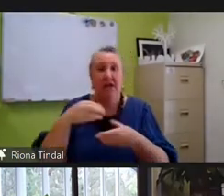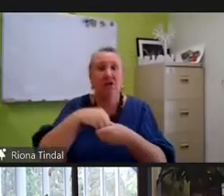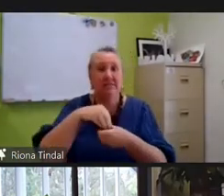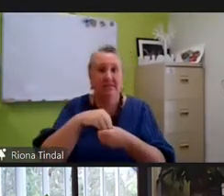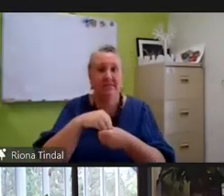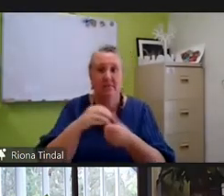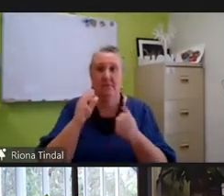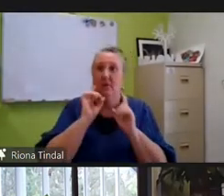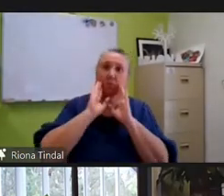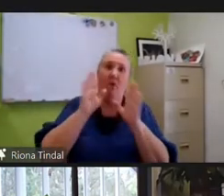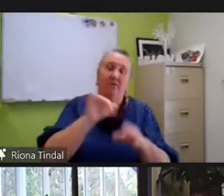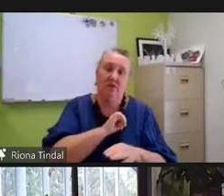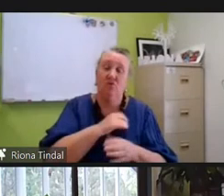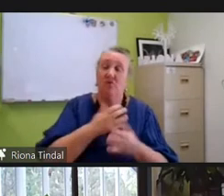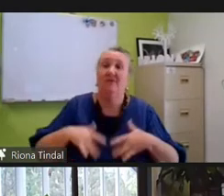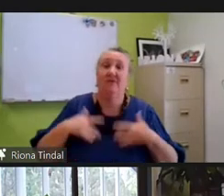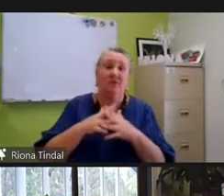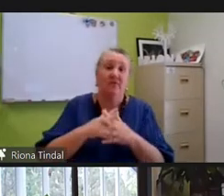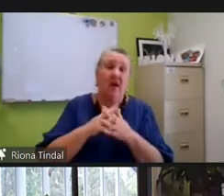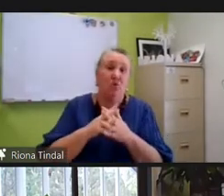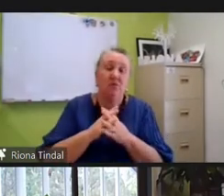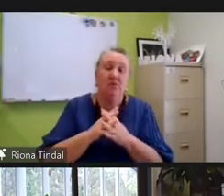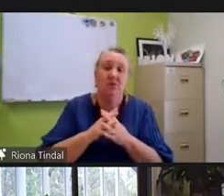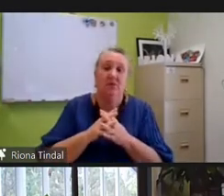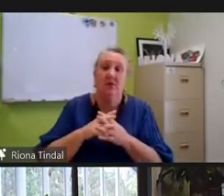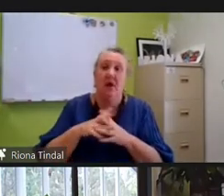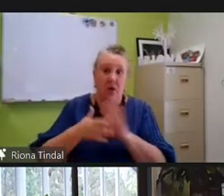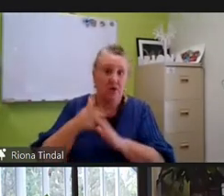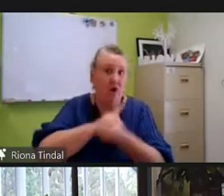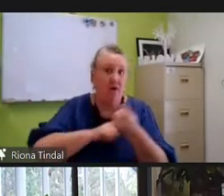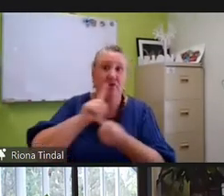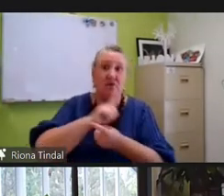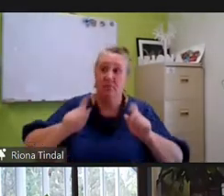and he was particularly inclusive and had a wonderful attitude and that was a real value.